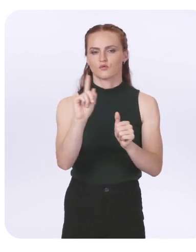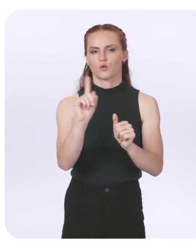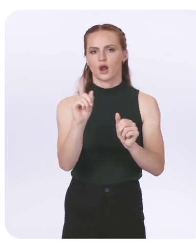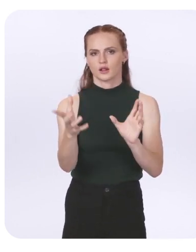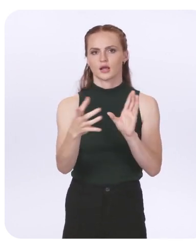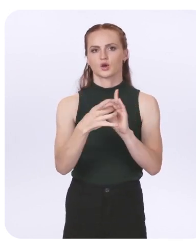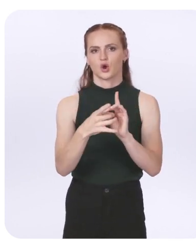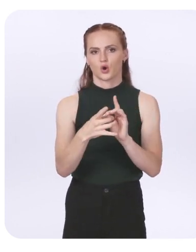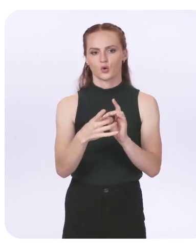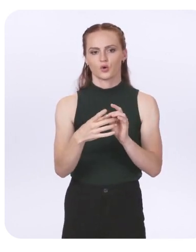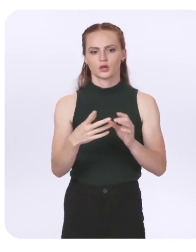instead of equipping it.